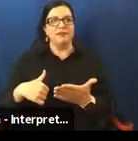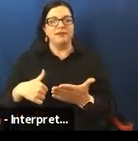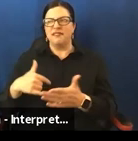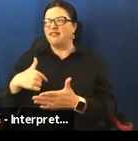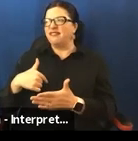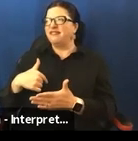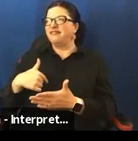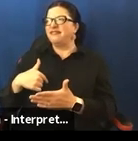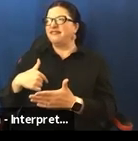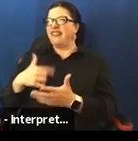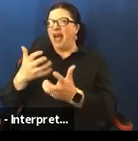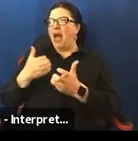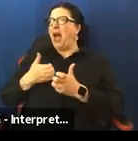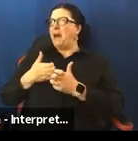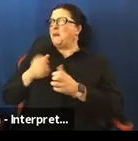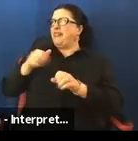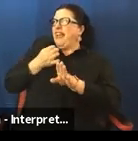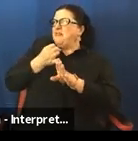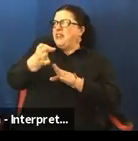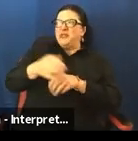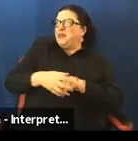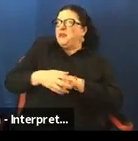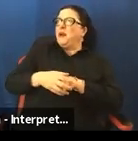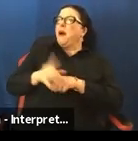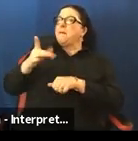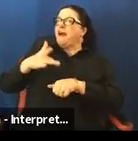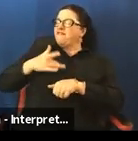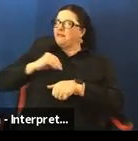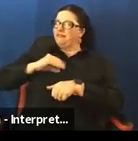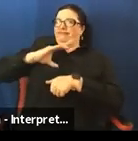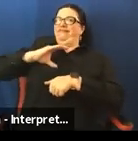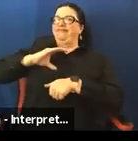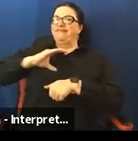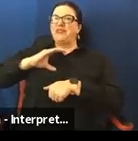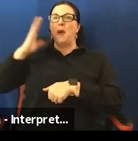Jason Williams: But that made me feel so good about hey I'm good at something. So if you can find them. They're good at build on that.